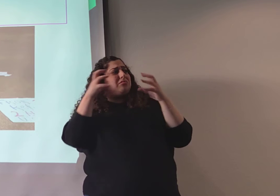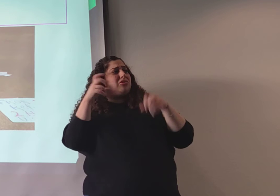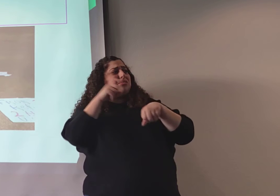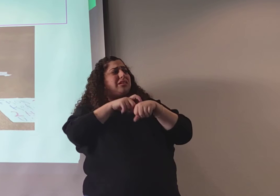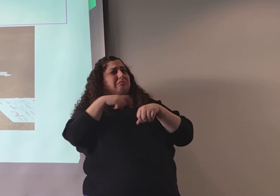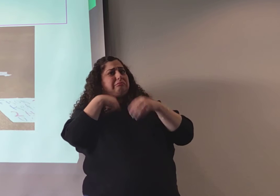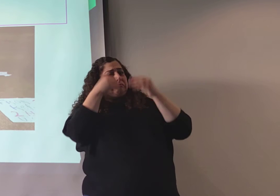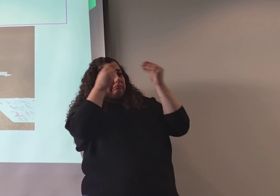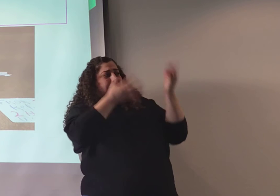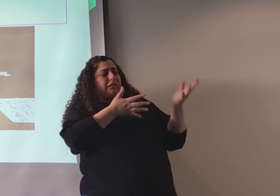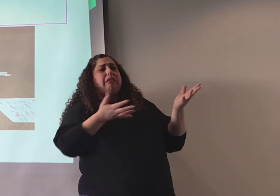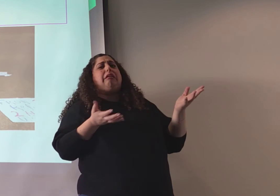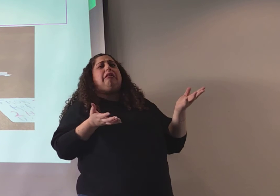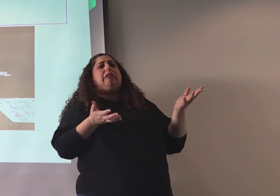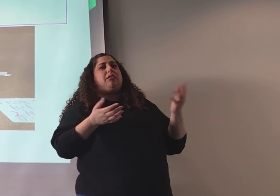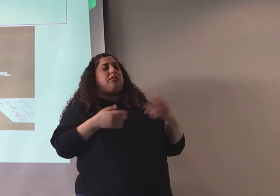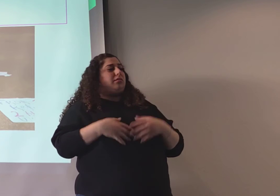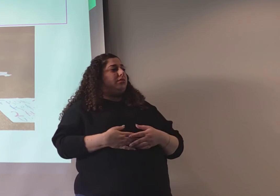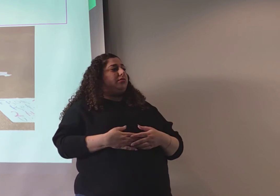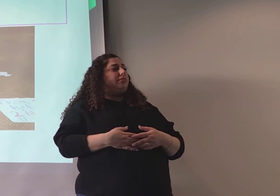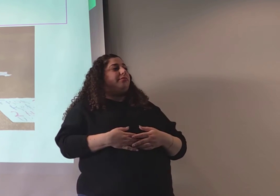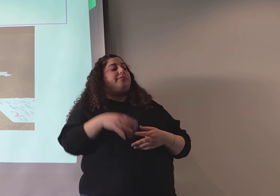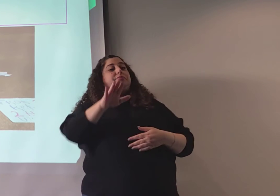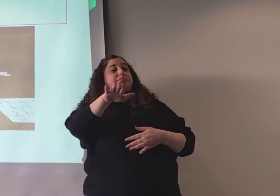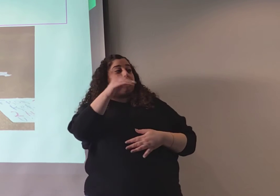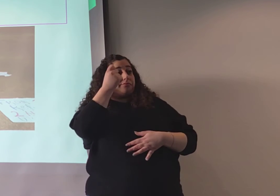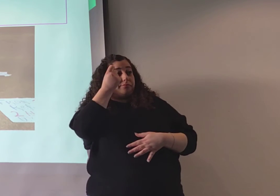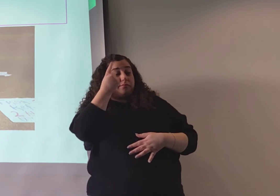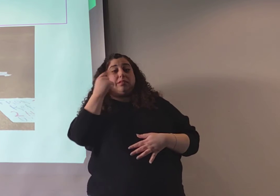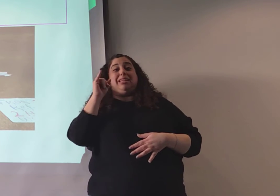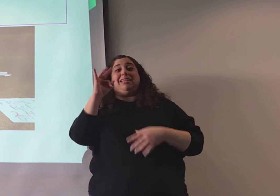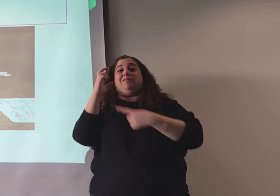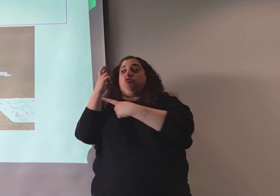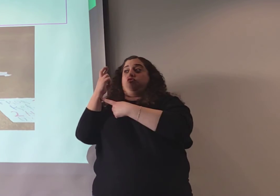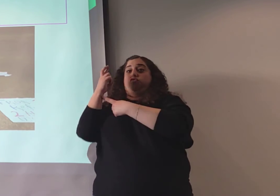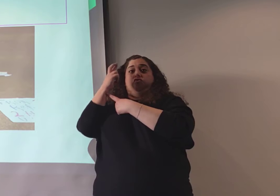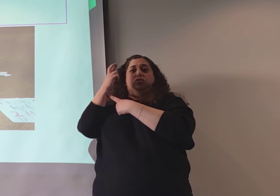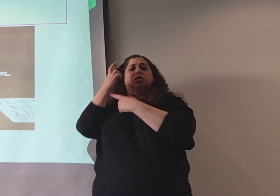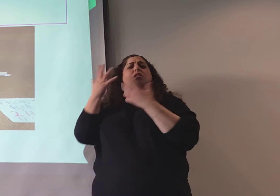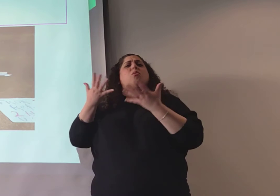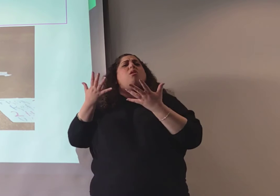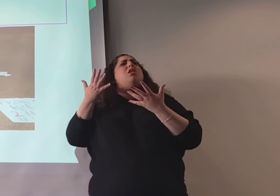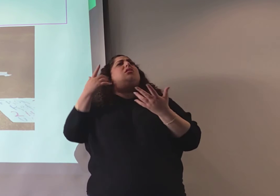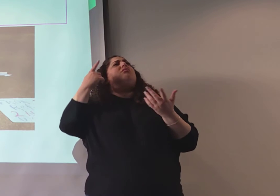If the landlord is evicting because of a broken lease term, like having a pet when you're